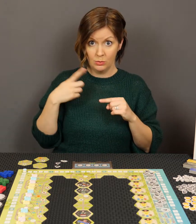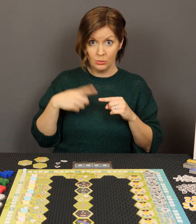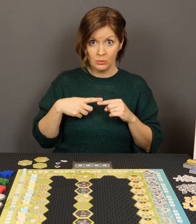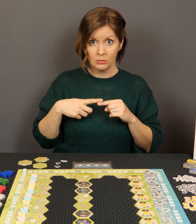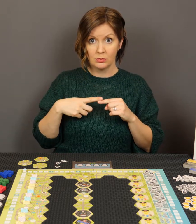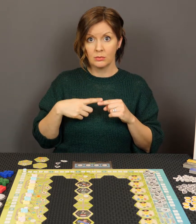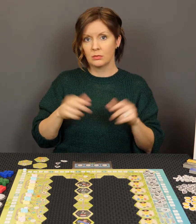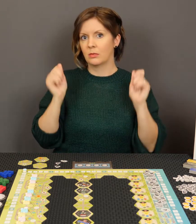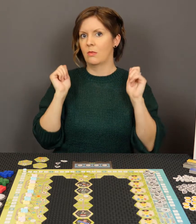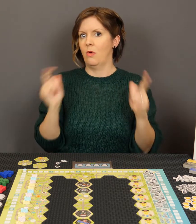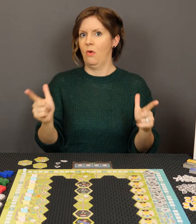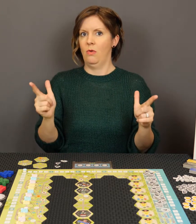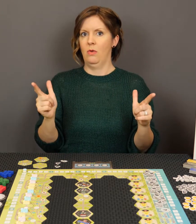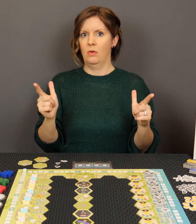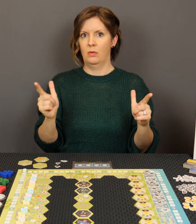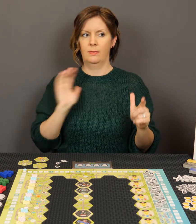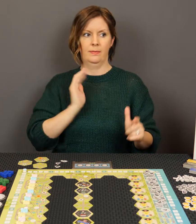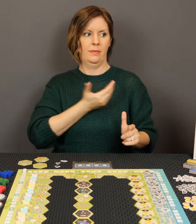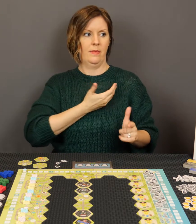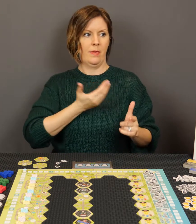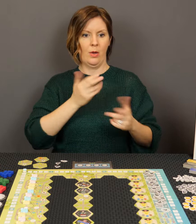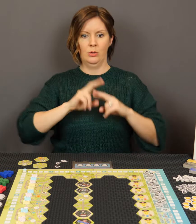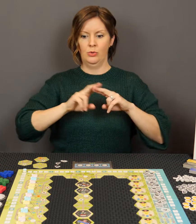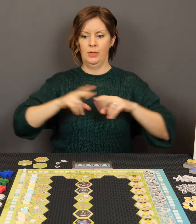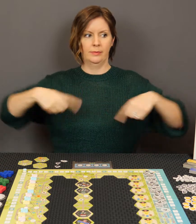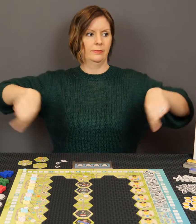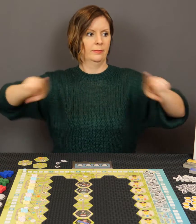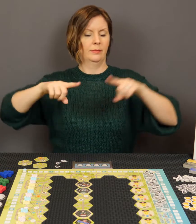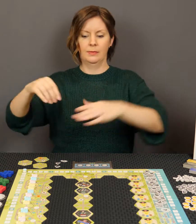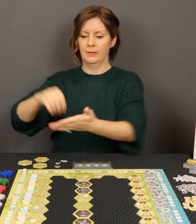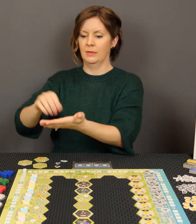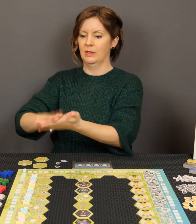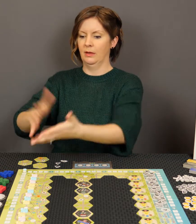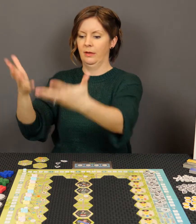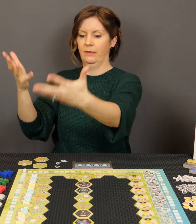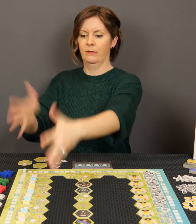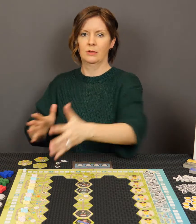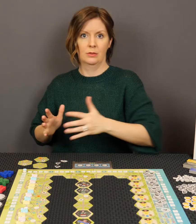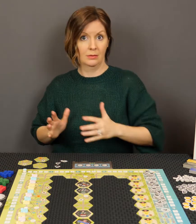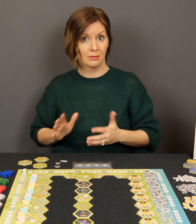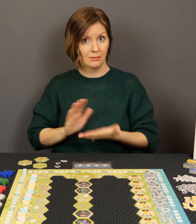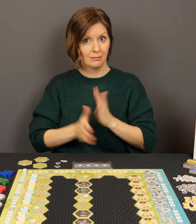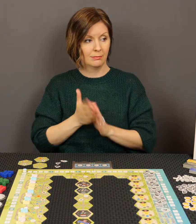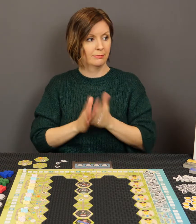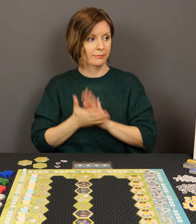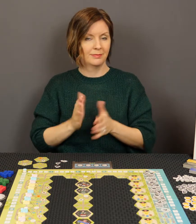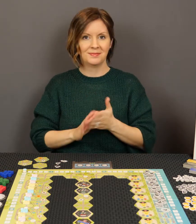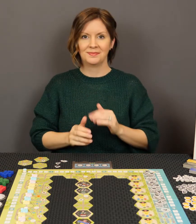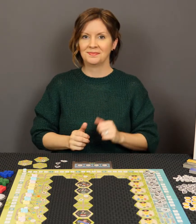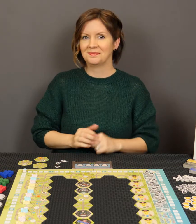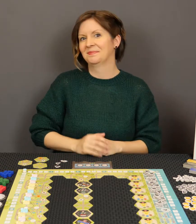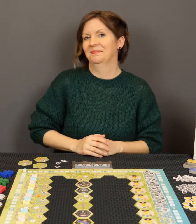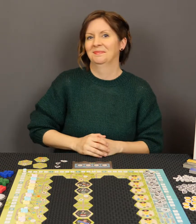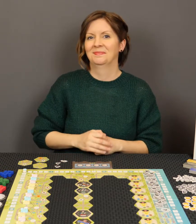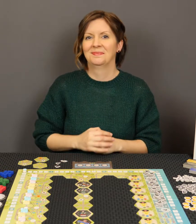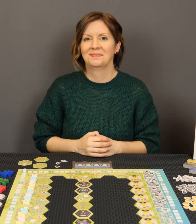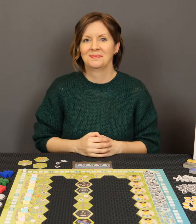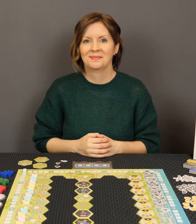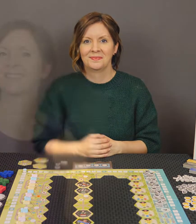And then when everyone has put down all of their trains, it’s time to play!